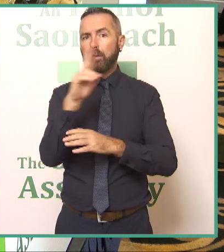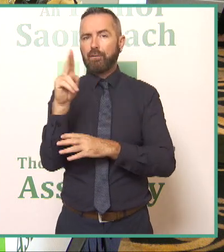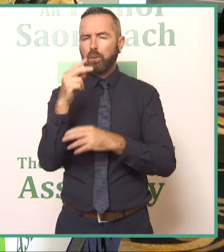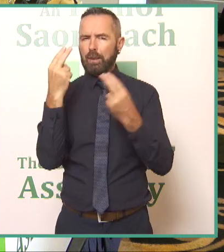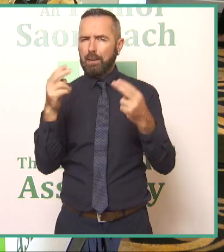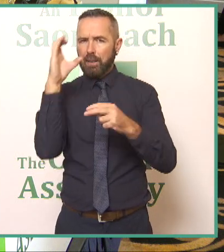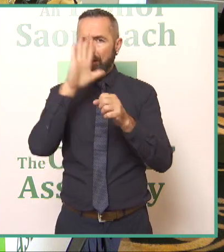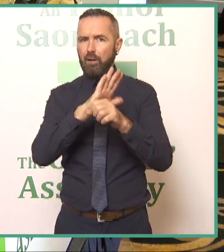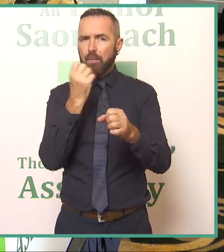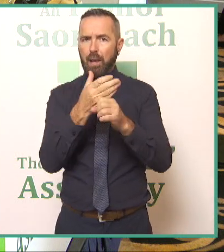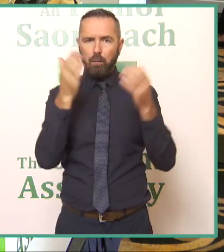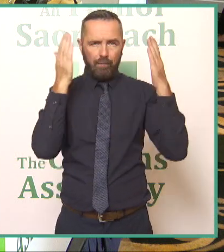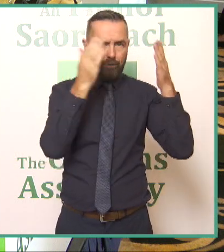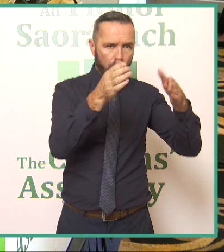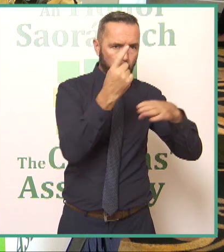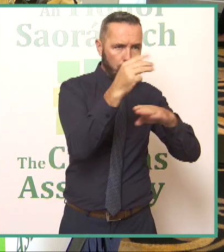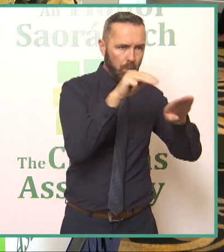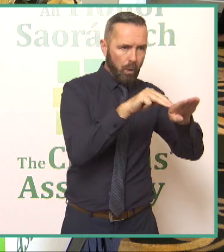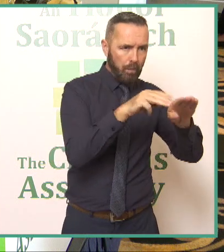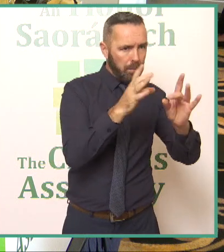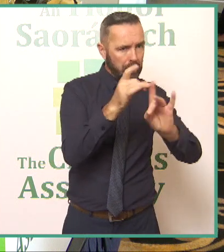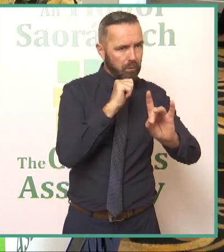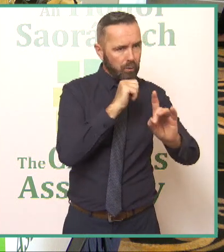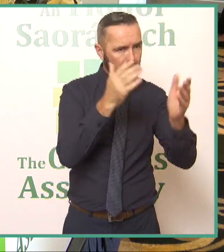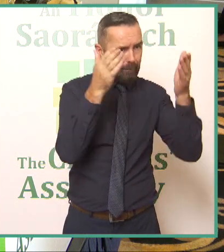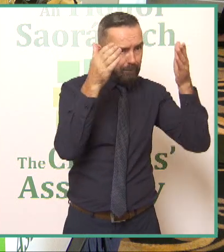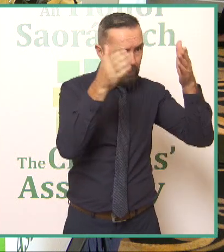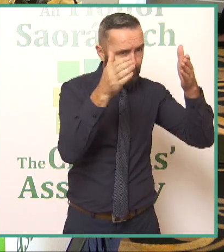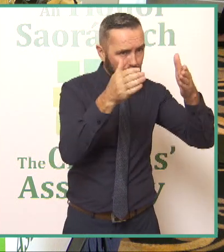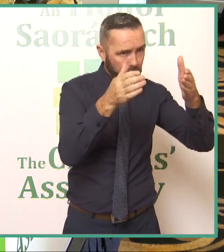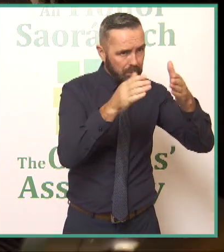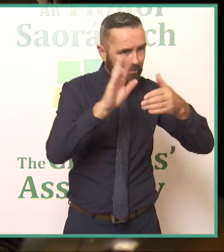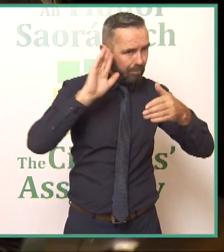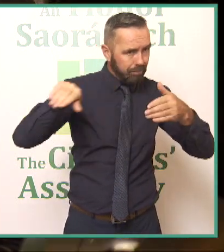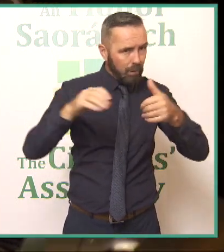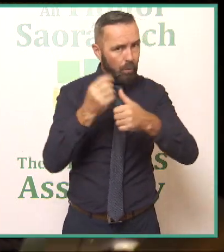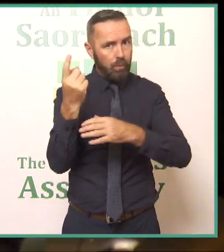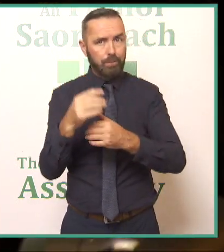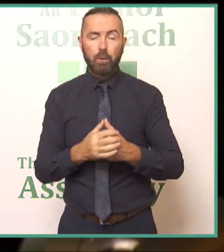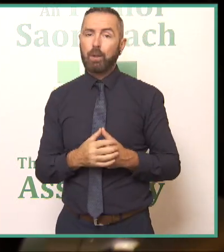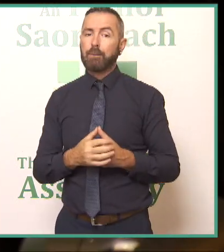about how we address one problem and make sure it doesn't exacerbate another one okay thank you